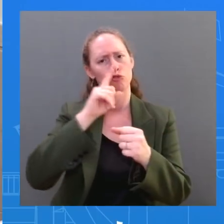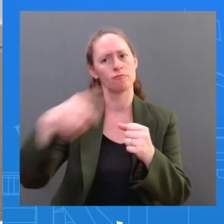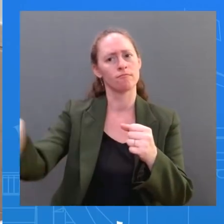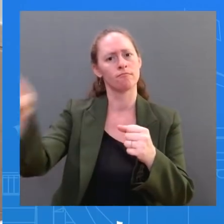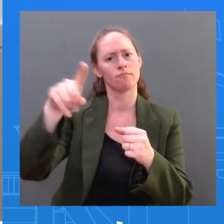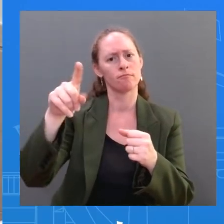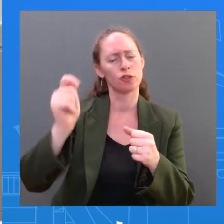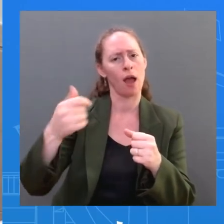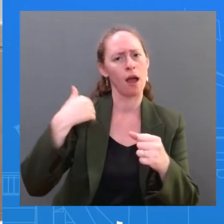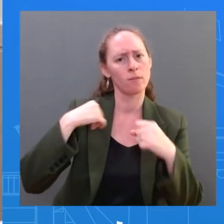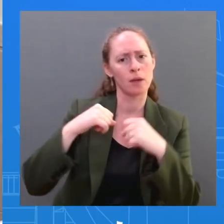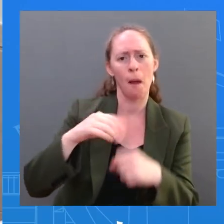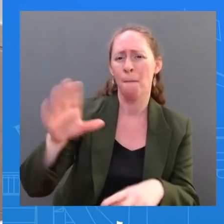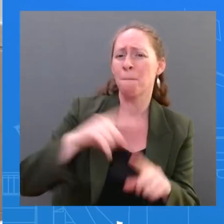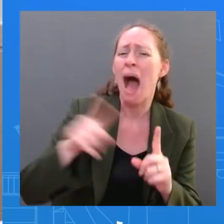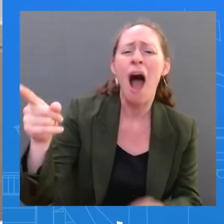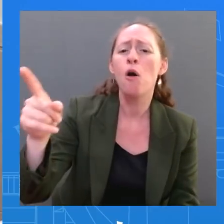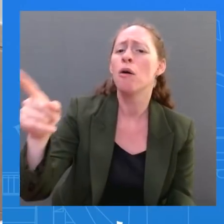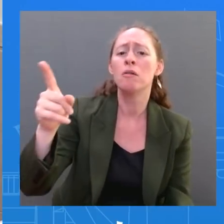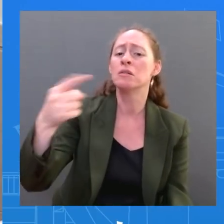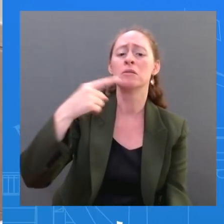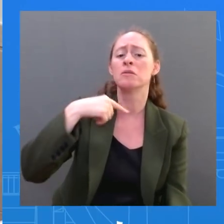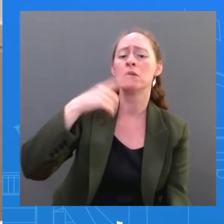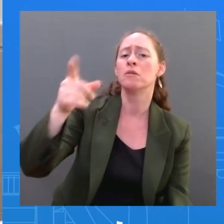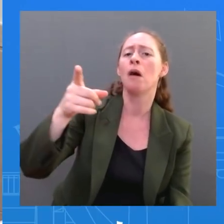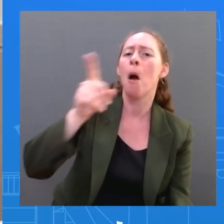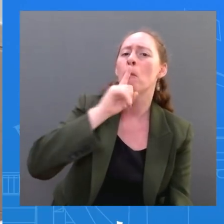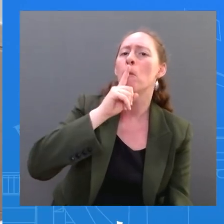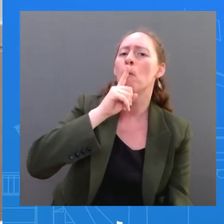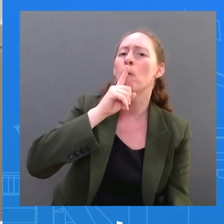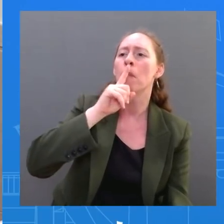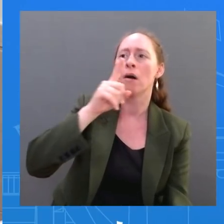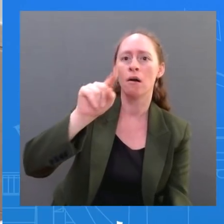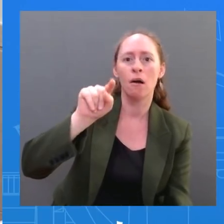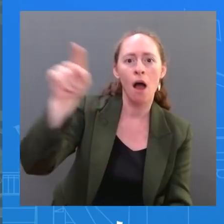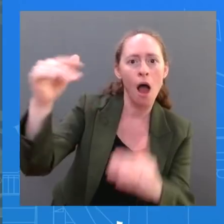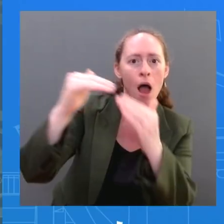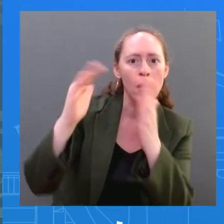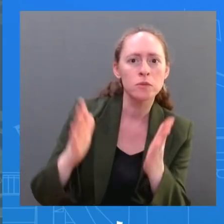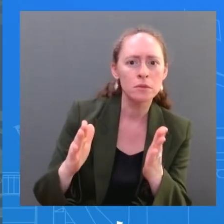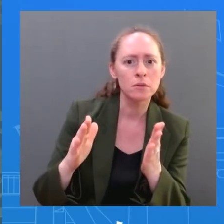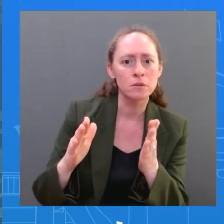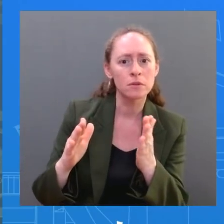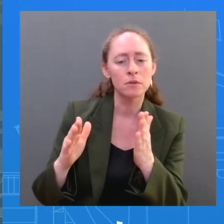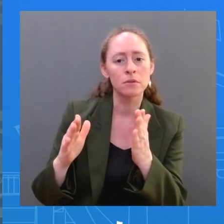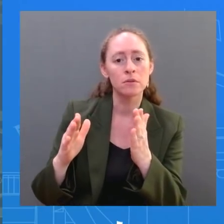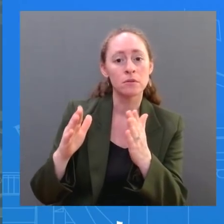So as long as they're peaceful, would you say, "Don't go to a restaurant that a Supreme Court justice is at"?